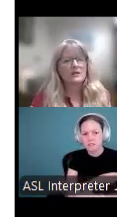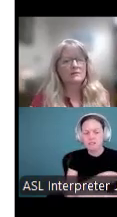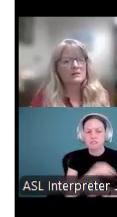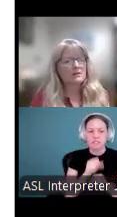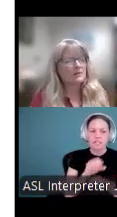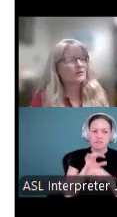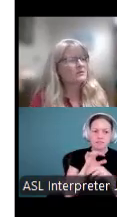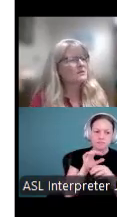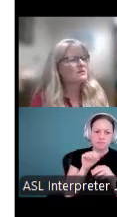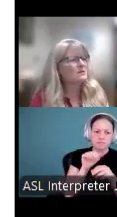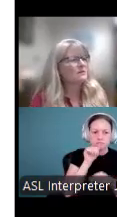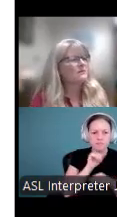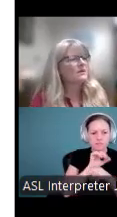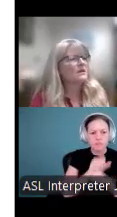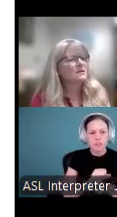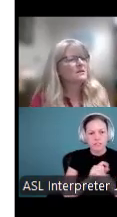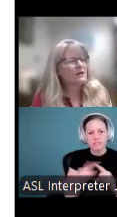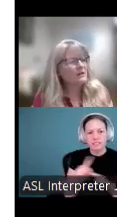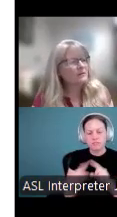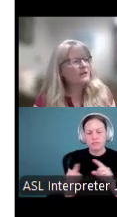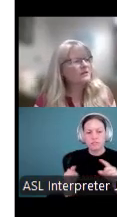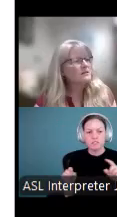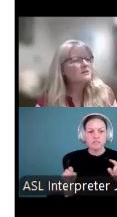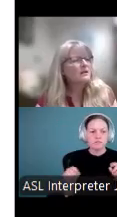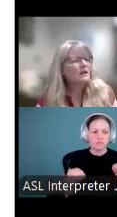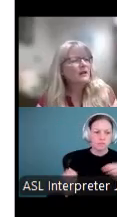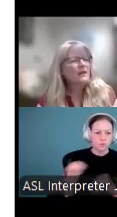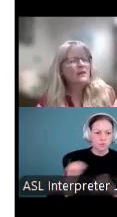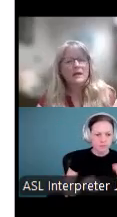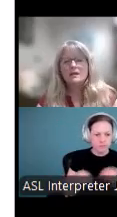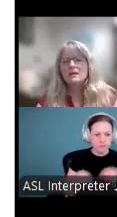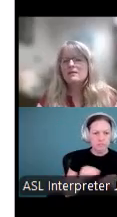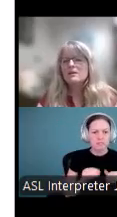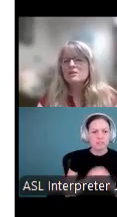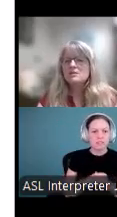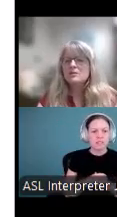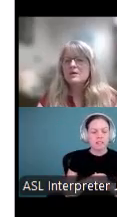with that vestibular system development, and then even just